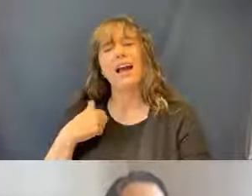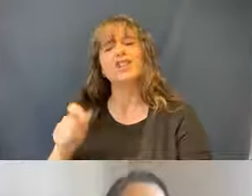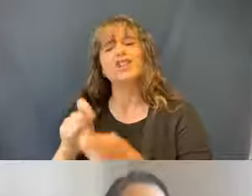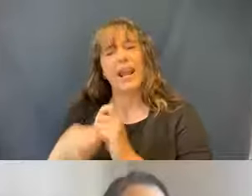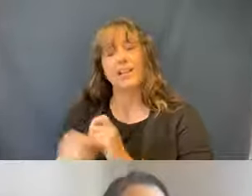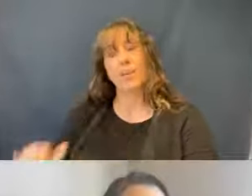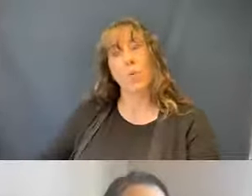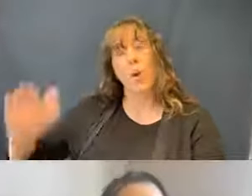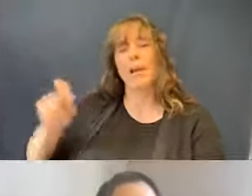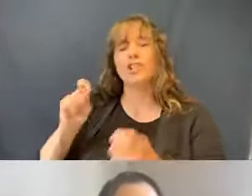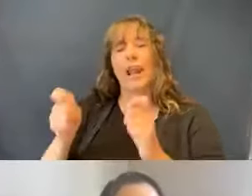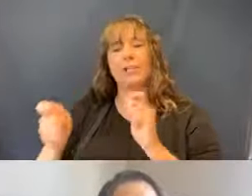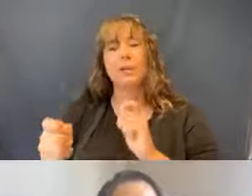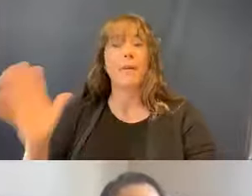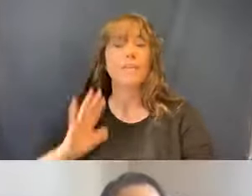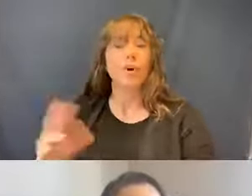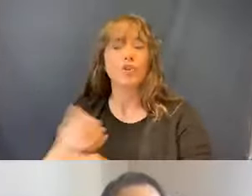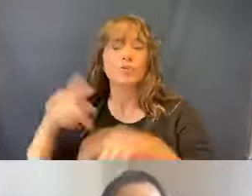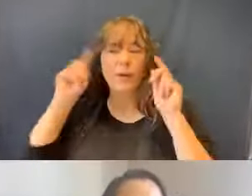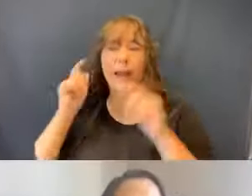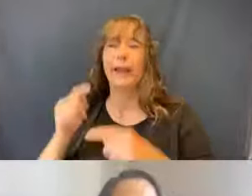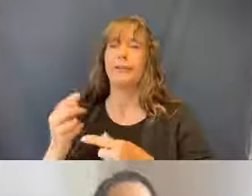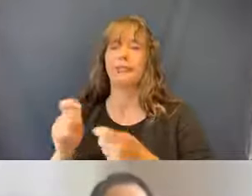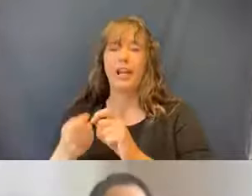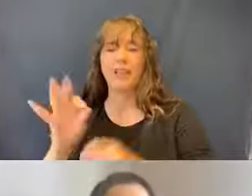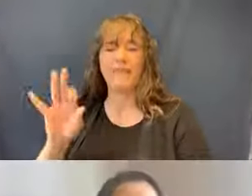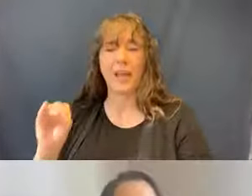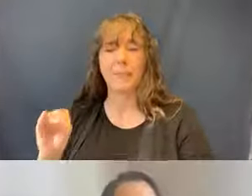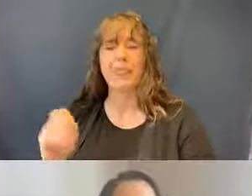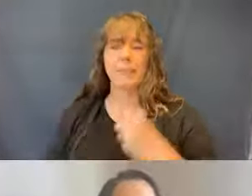aids, FM systems, which is when the speaker wears a microphone, environmental management,